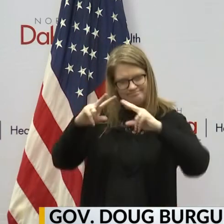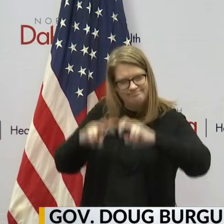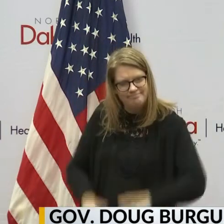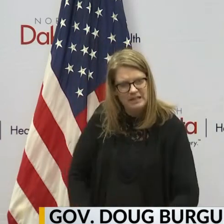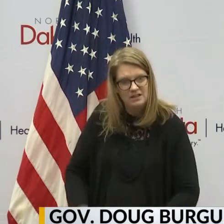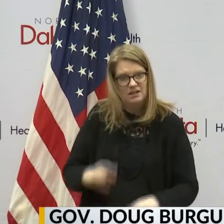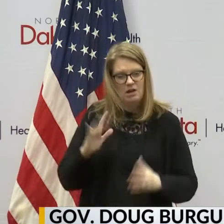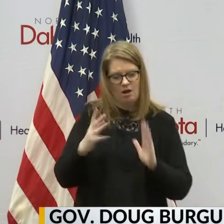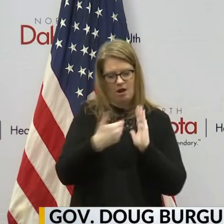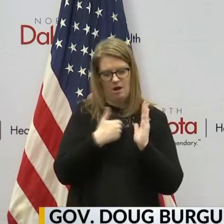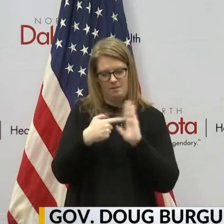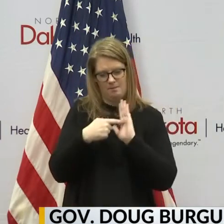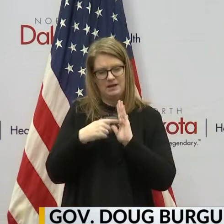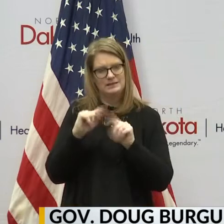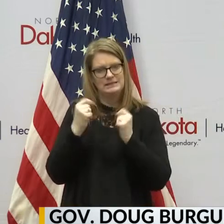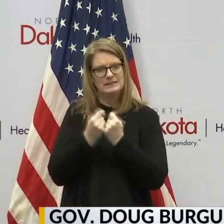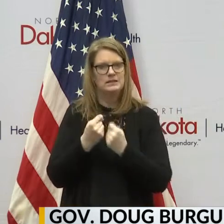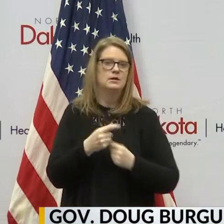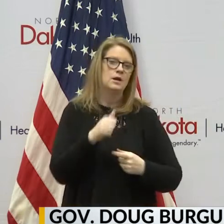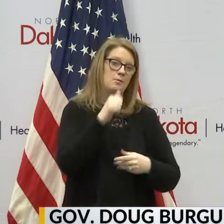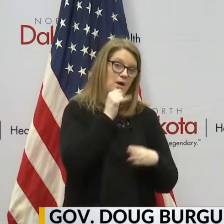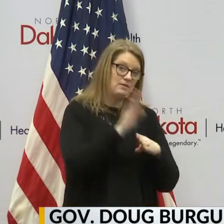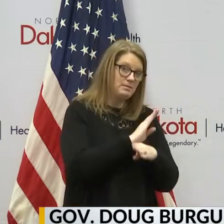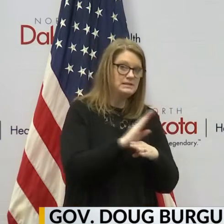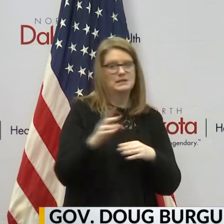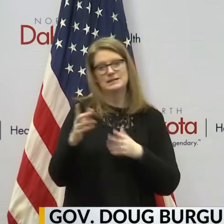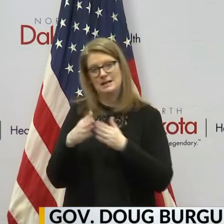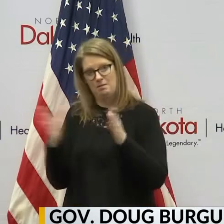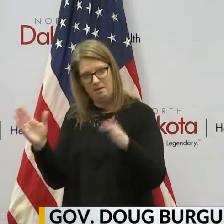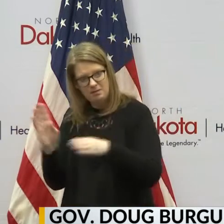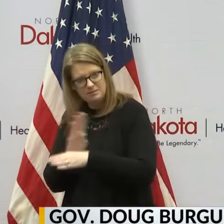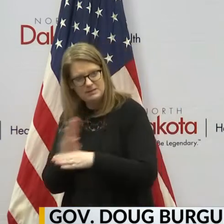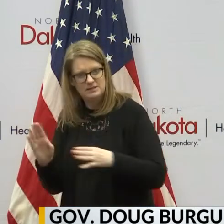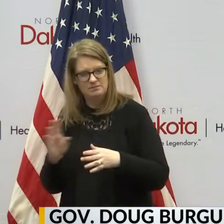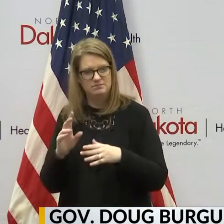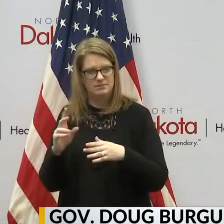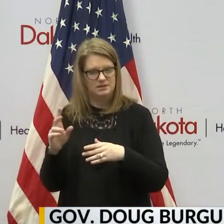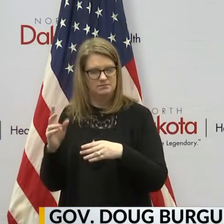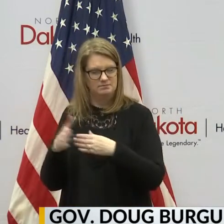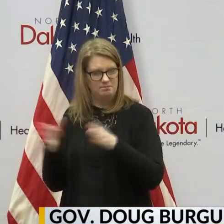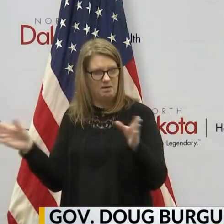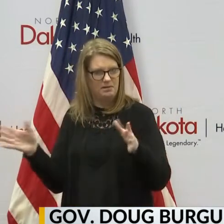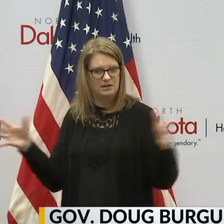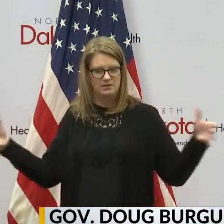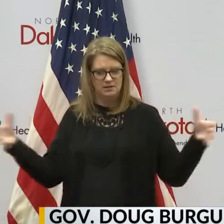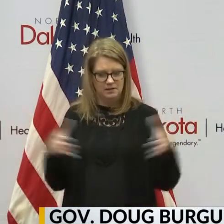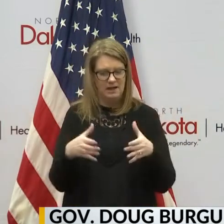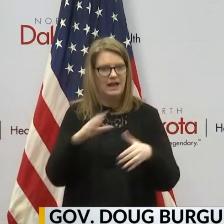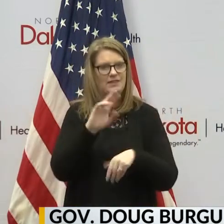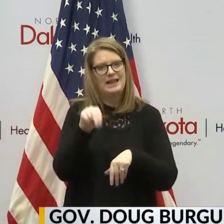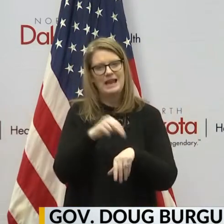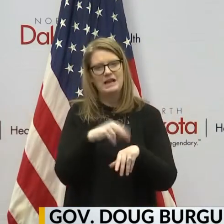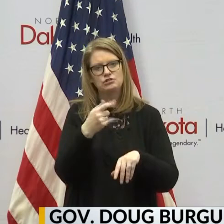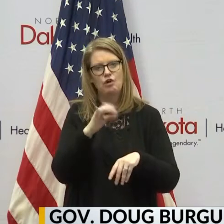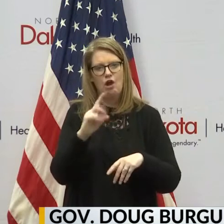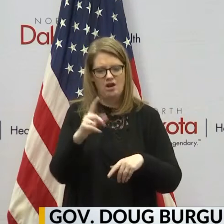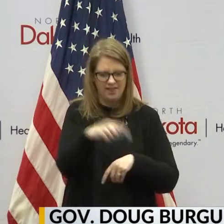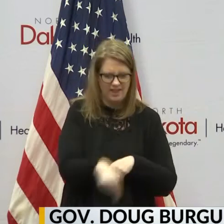ANYBODY WHO HAS BEEN INVOLVED WITH ANALYTICS OR STATISTICAL MODELING UNDERSTANDS THOSE MODELS ARE ONLY AS GOOD AS HOW ACCURATE YOUR ASSUMPTIONS ARE. WE CONTINUE TO POUR MORE ENERGY INTO THIS AND ARE BROADENING OUR MODELING TEAM WHICH IS A